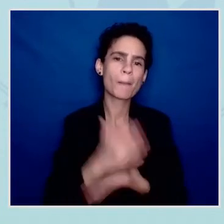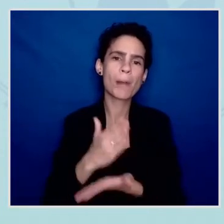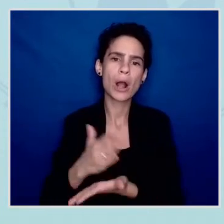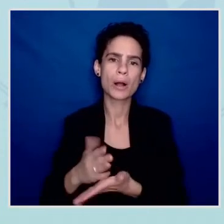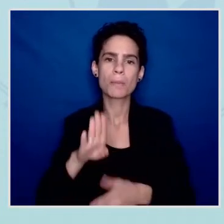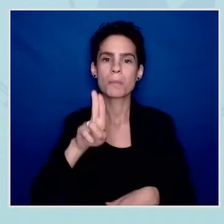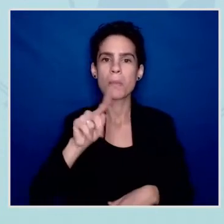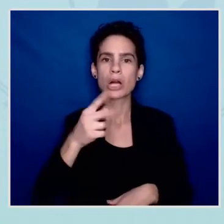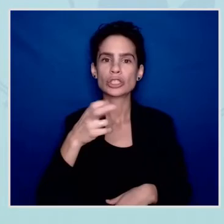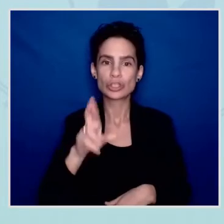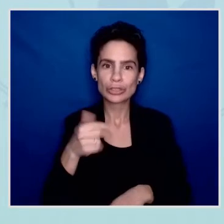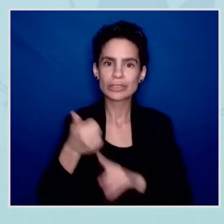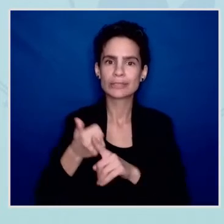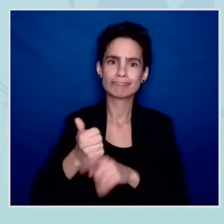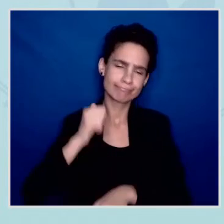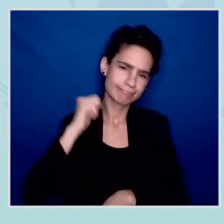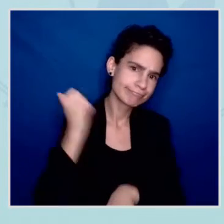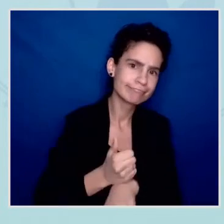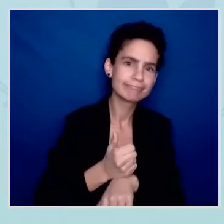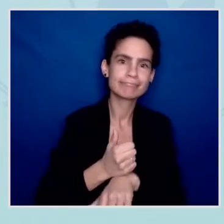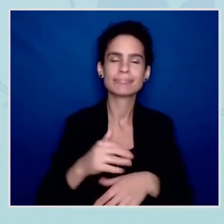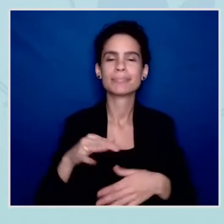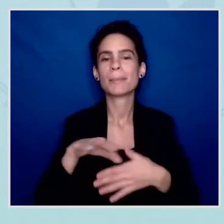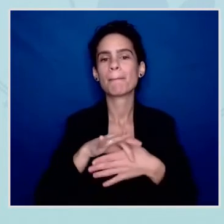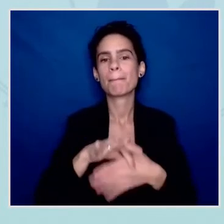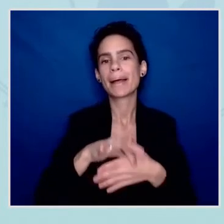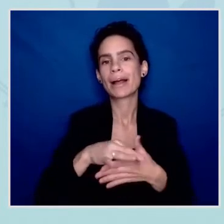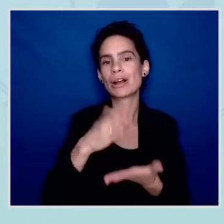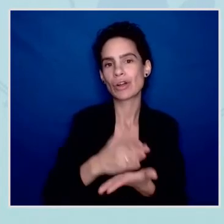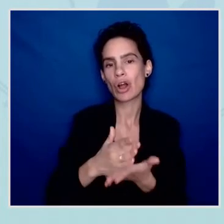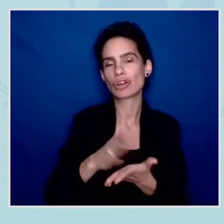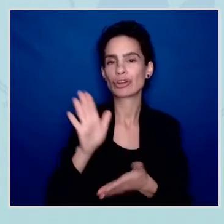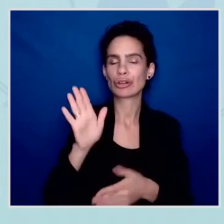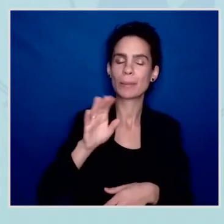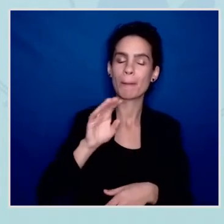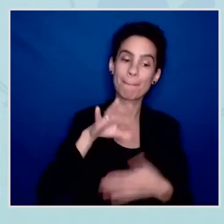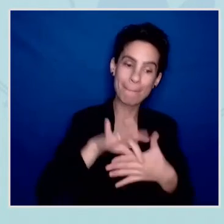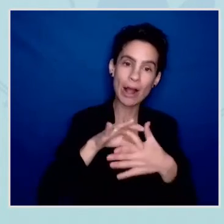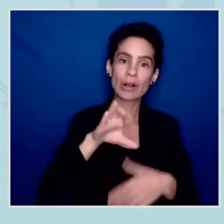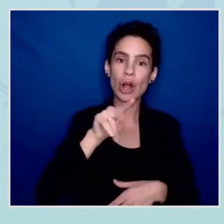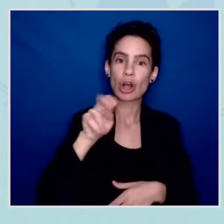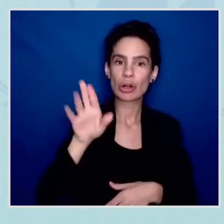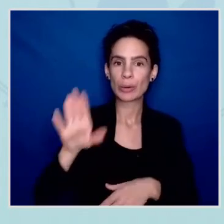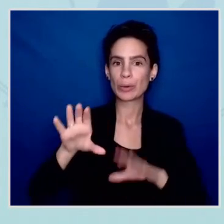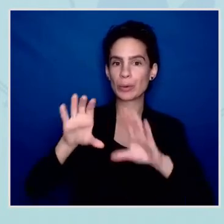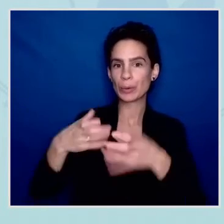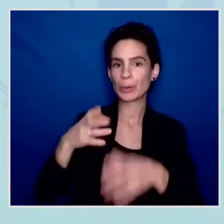IMMIGRANT, A BUTCHER, A BUTCHER